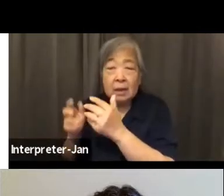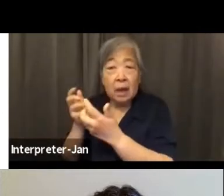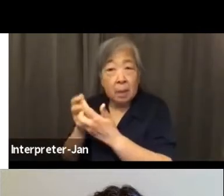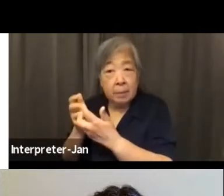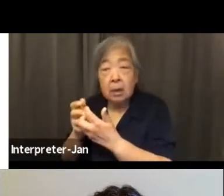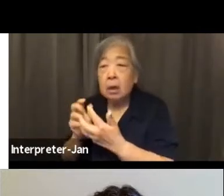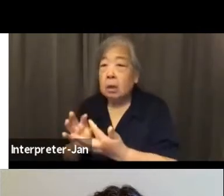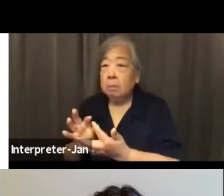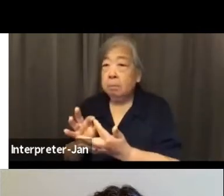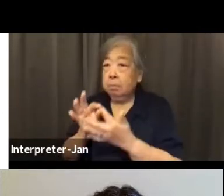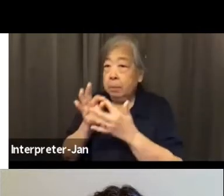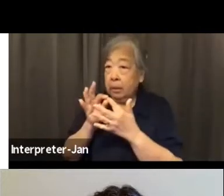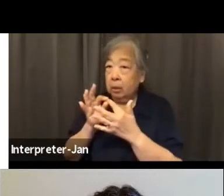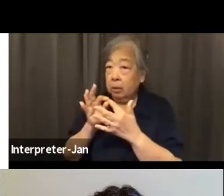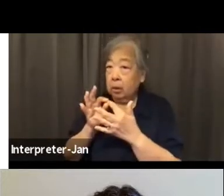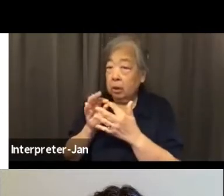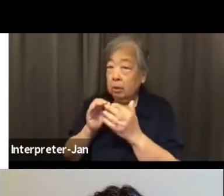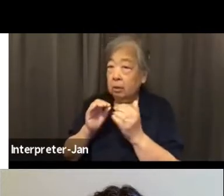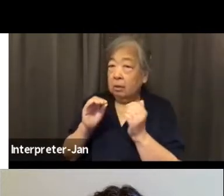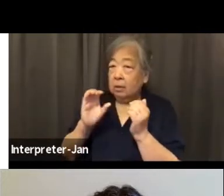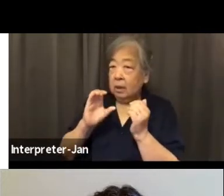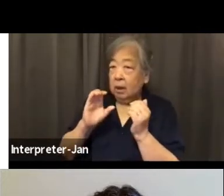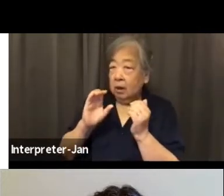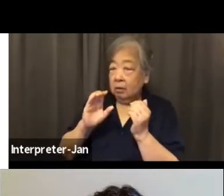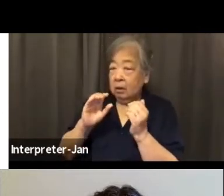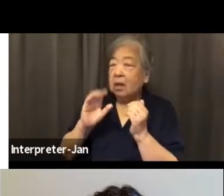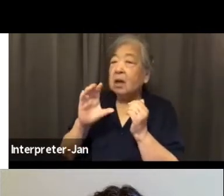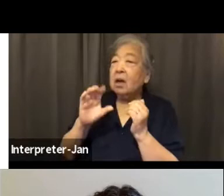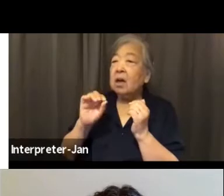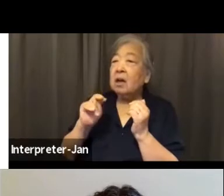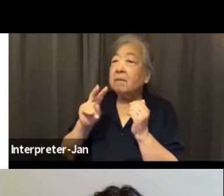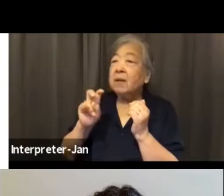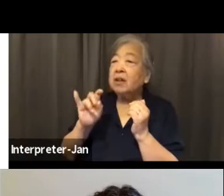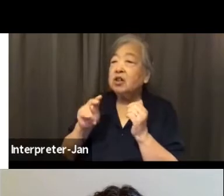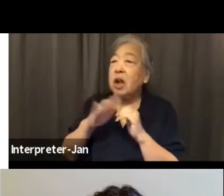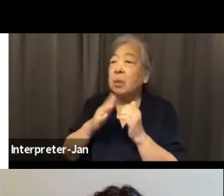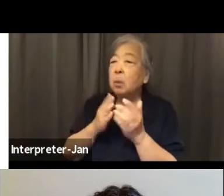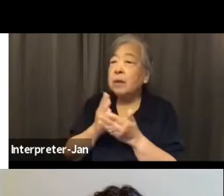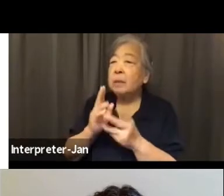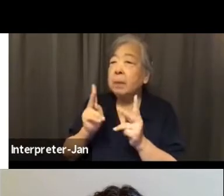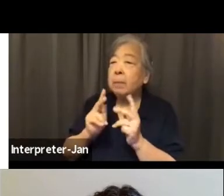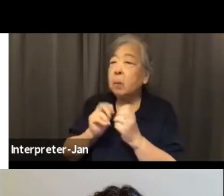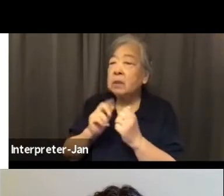on the Rights for People with Disabilities so we planned this again in the future.